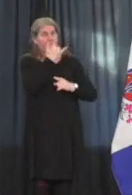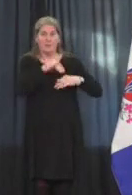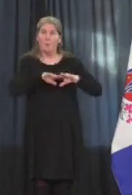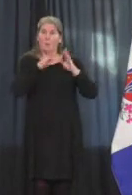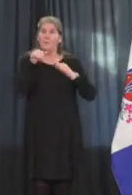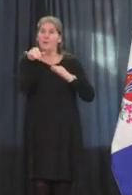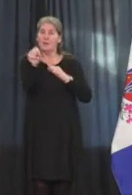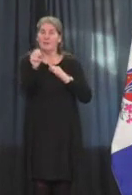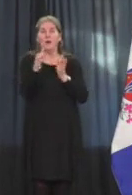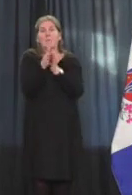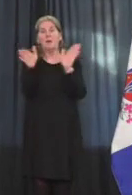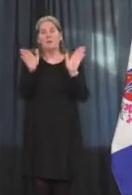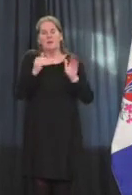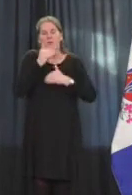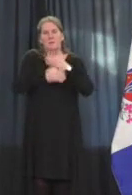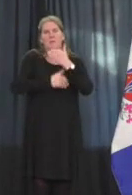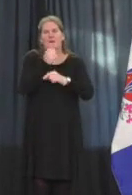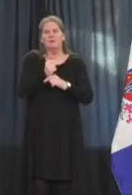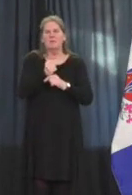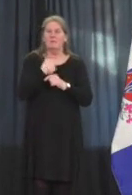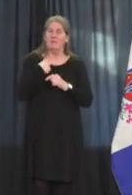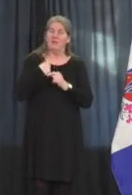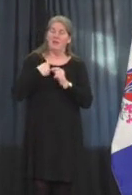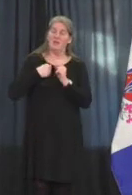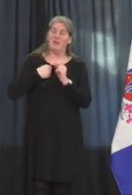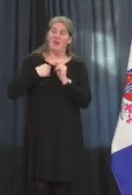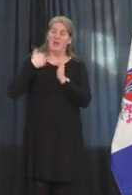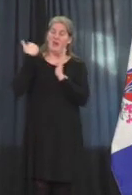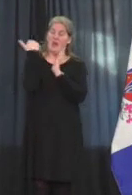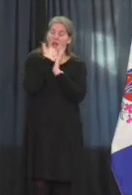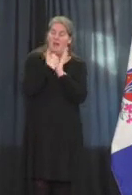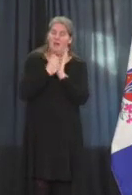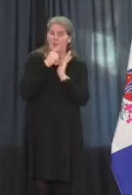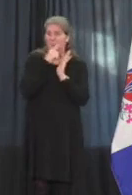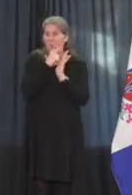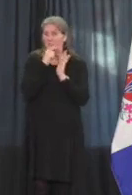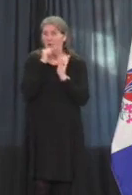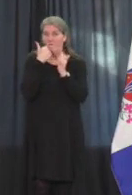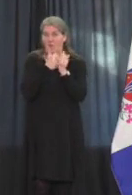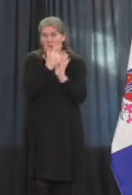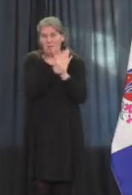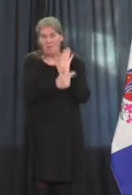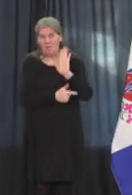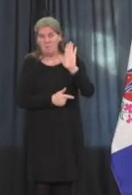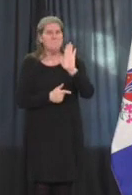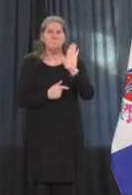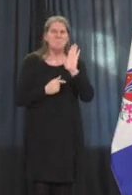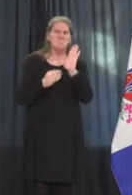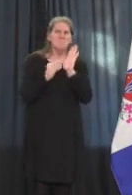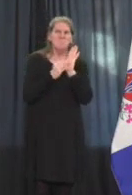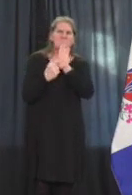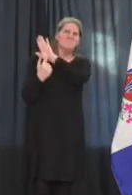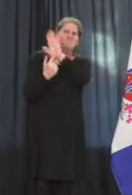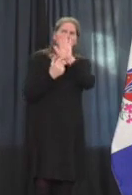THOSE ARE PUBLIC PROCESSES. WE WON'T BE PRODUCING A LIST THAT I'M AWARE OF. DO YOU HAVE A FOLLOWUP,